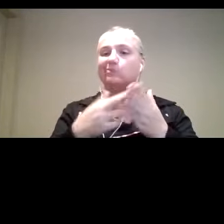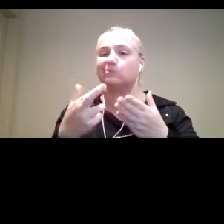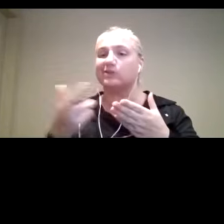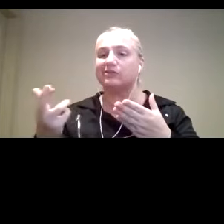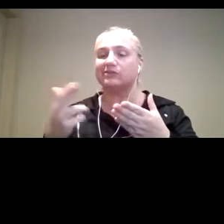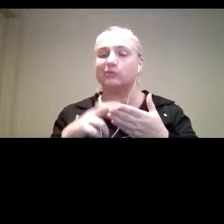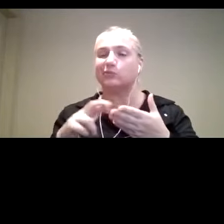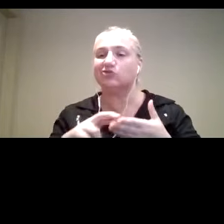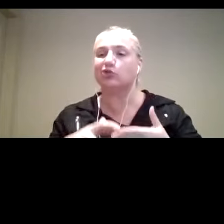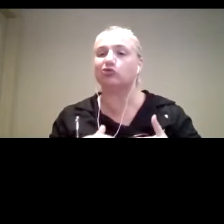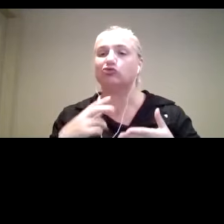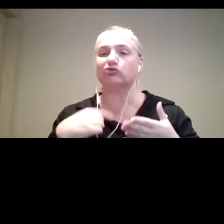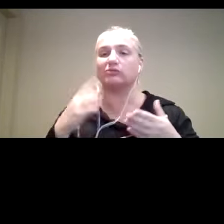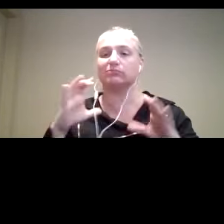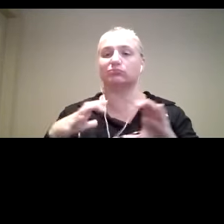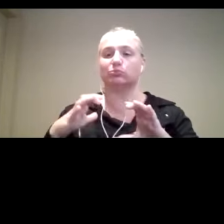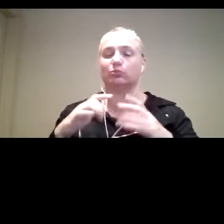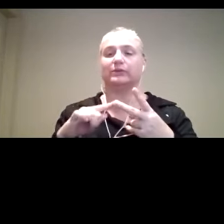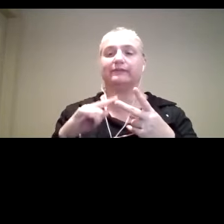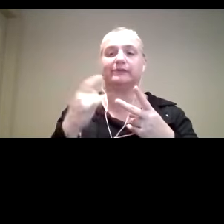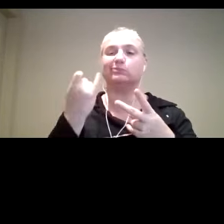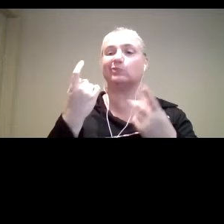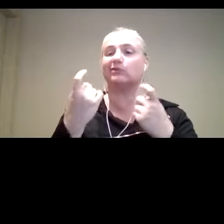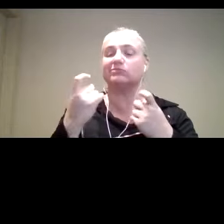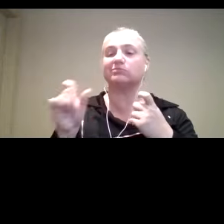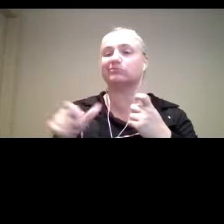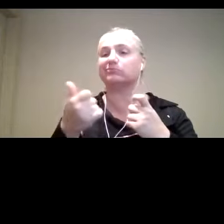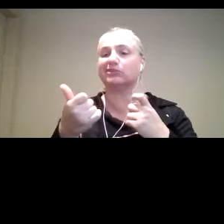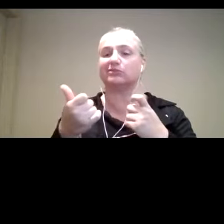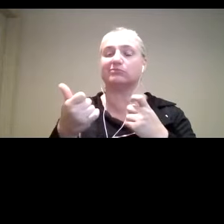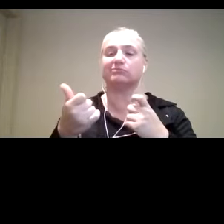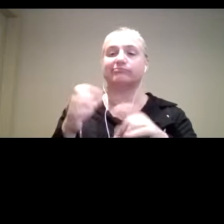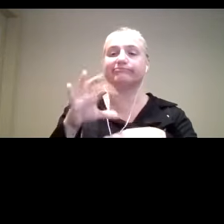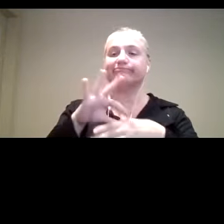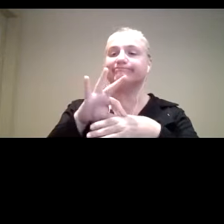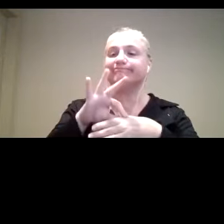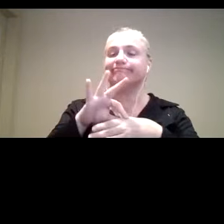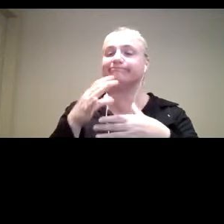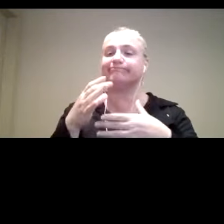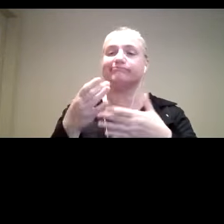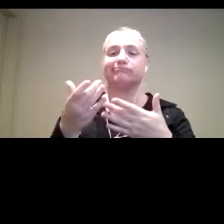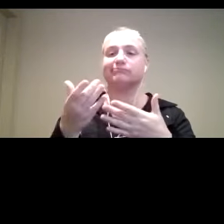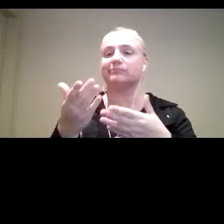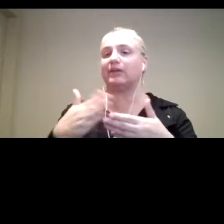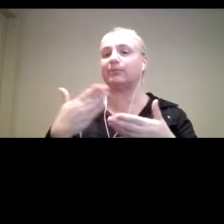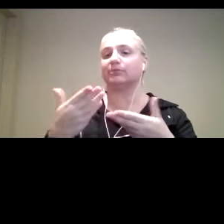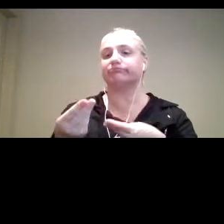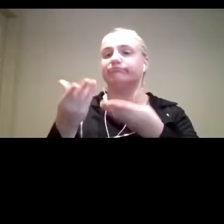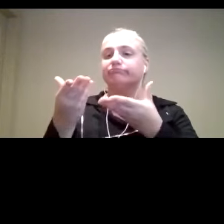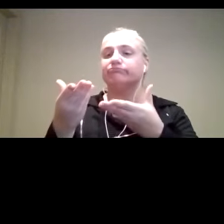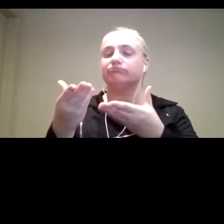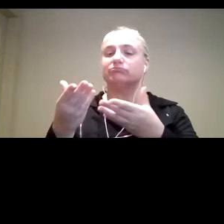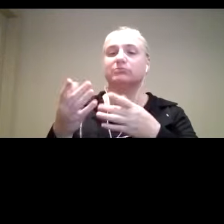if you have questions about any of the content that I presented, I'm happy to answer emails